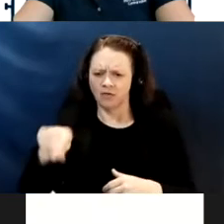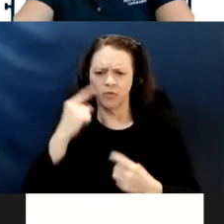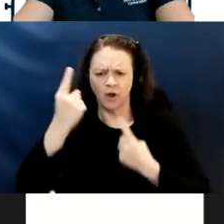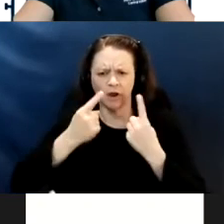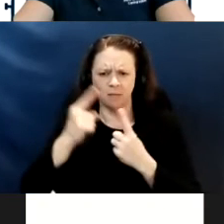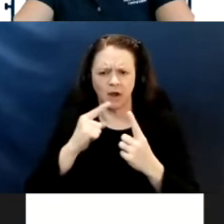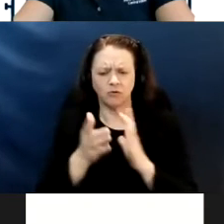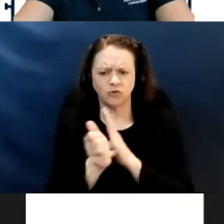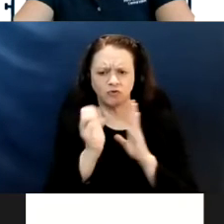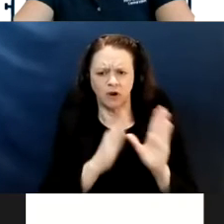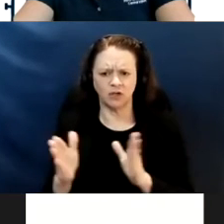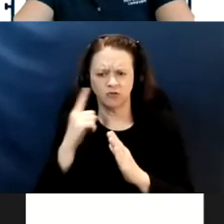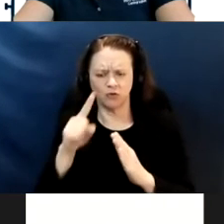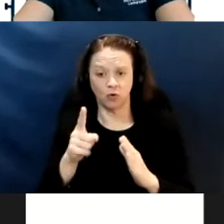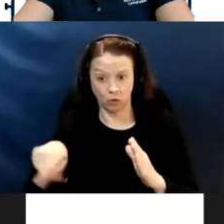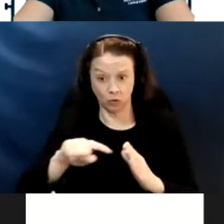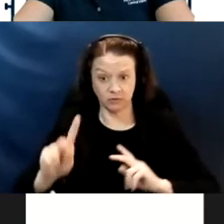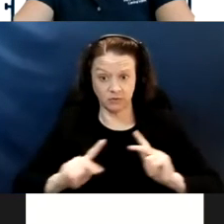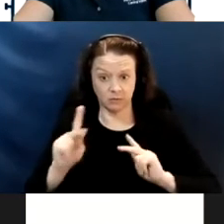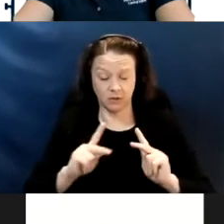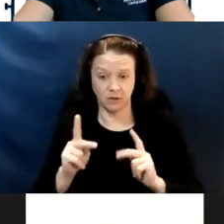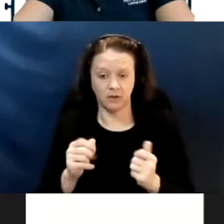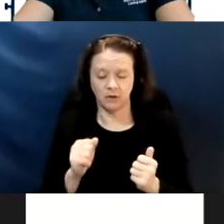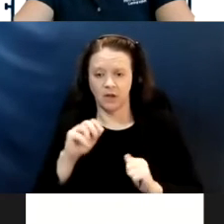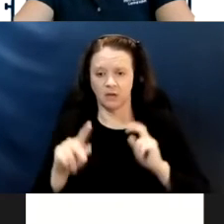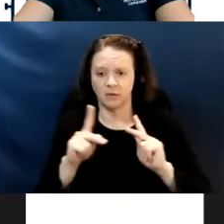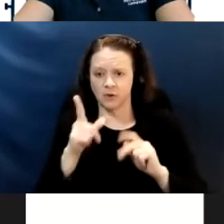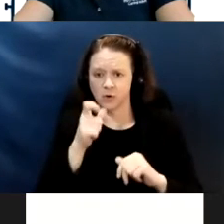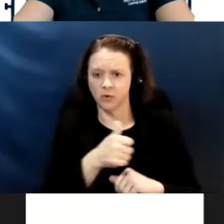for those folks, the folks who just can't seem